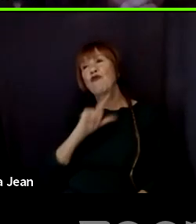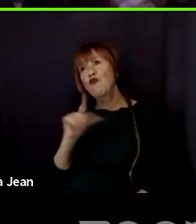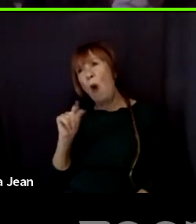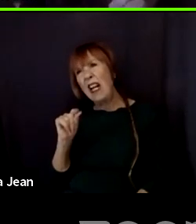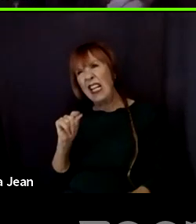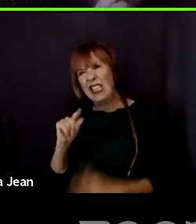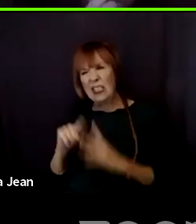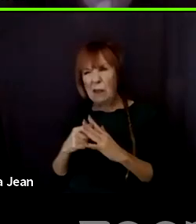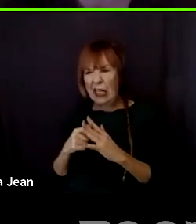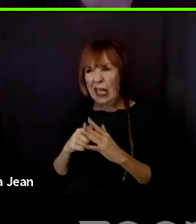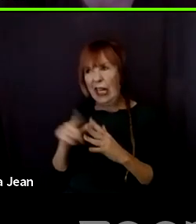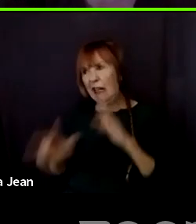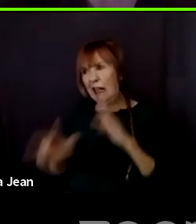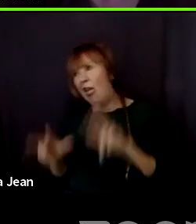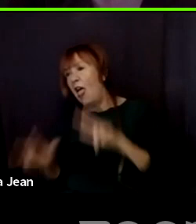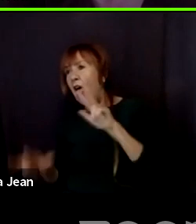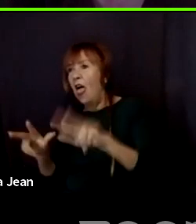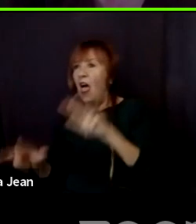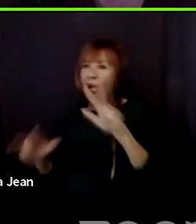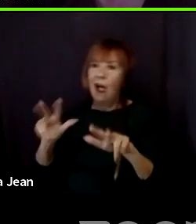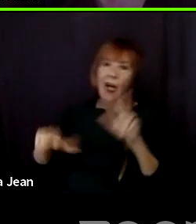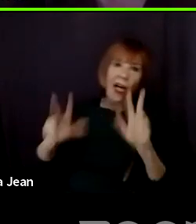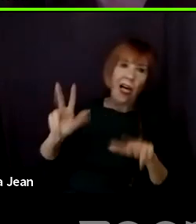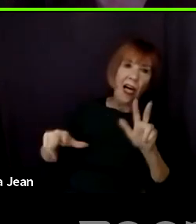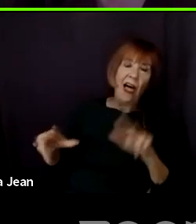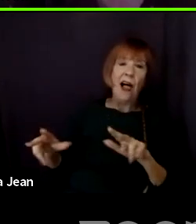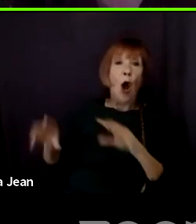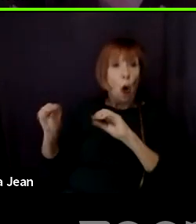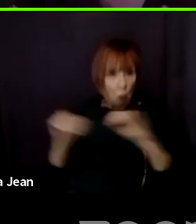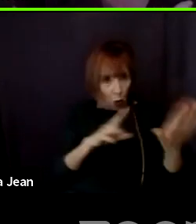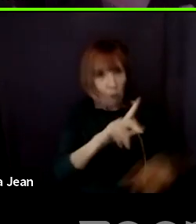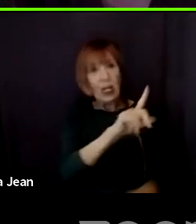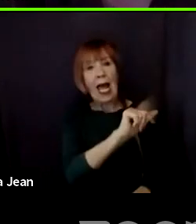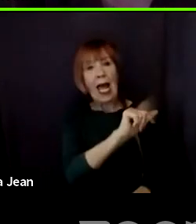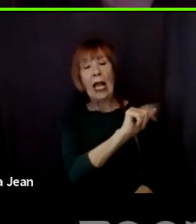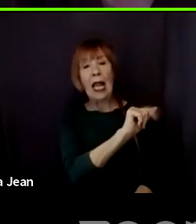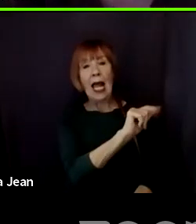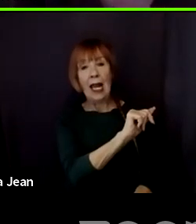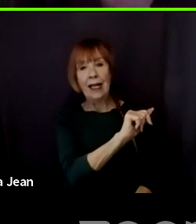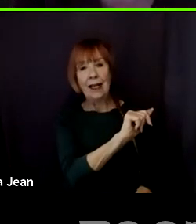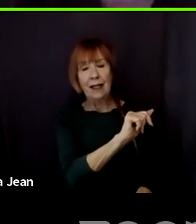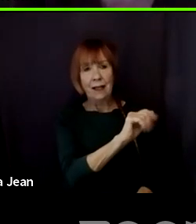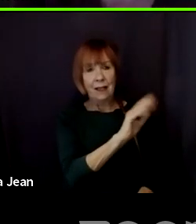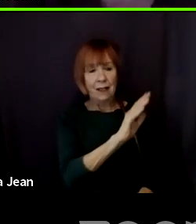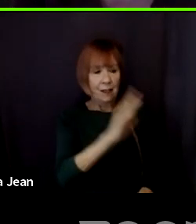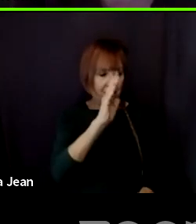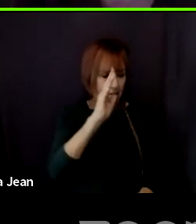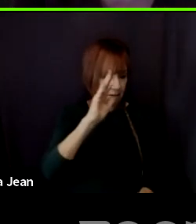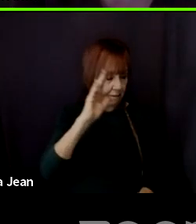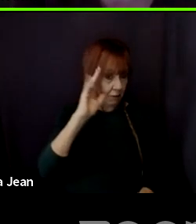over there, I moved to LA longer ago than I didn't feels correct,